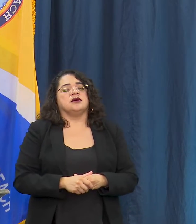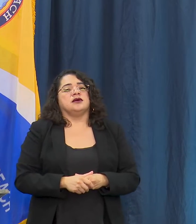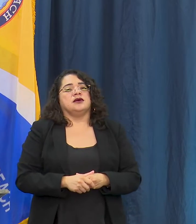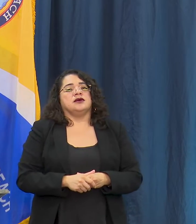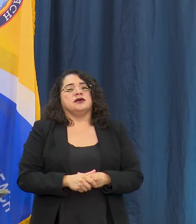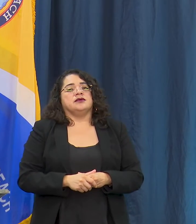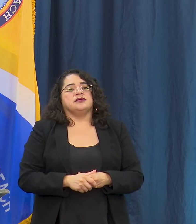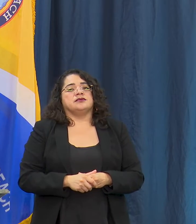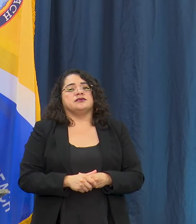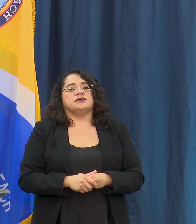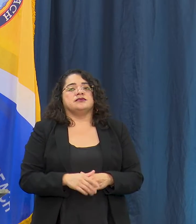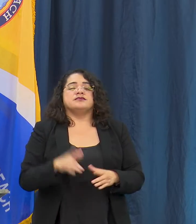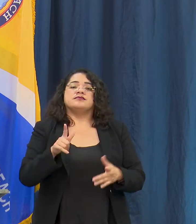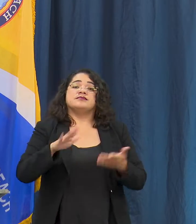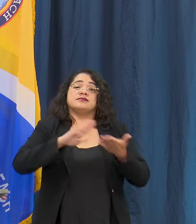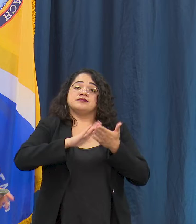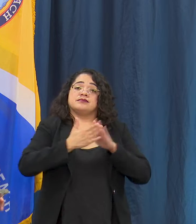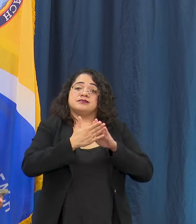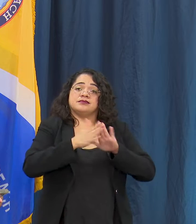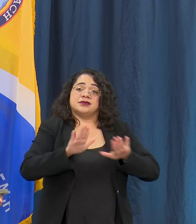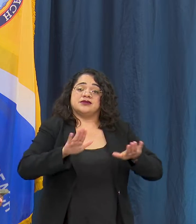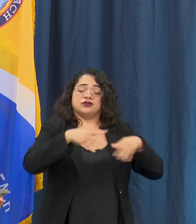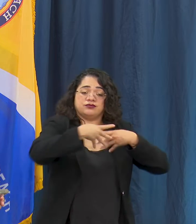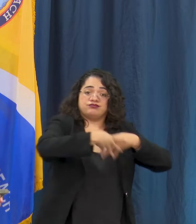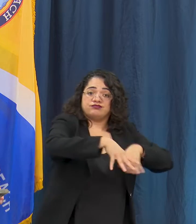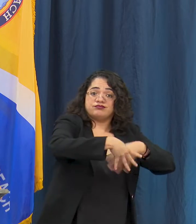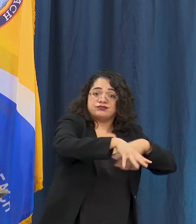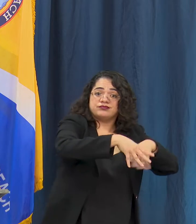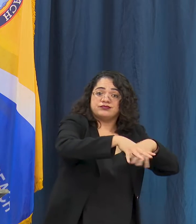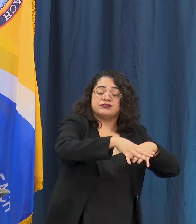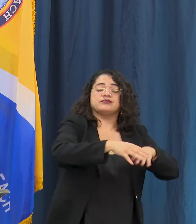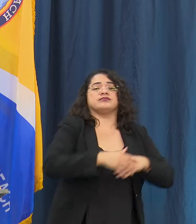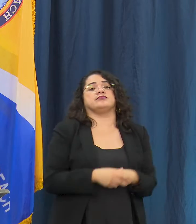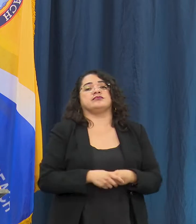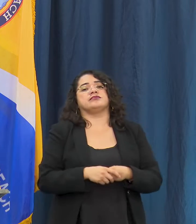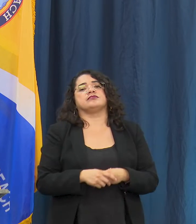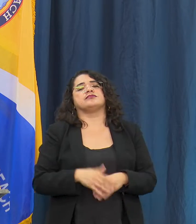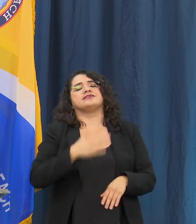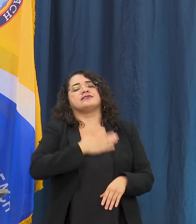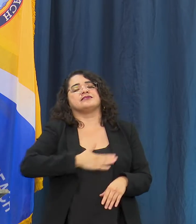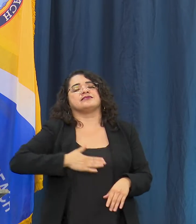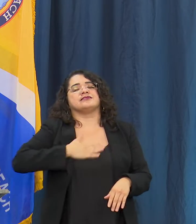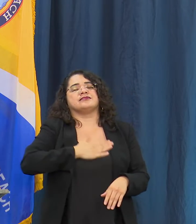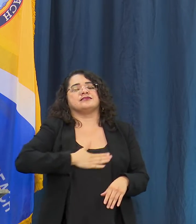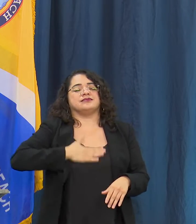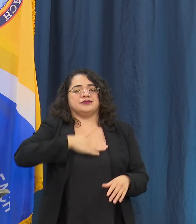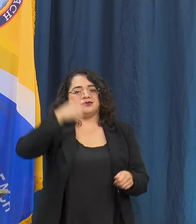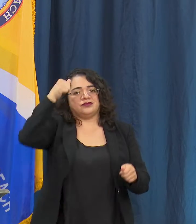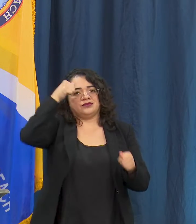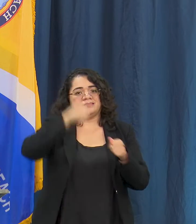participating in peaceful actions. Please remember that Kelly's absolutely